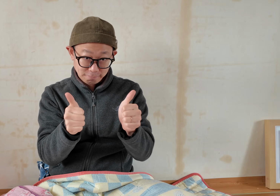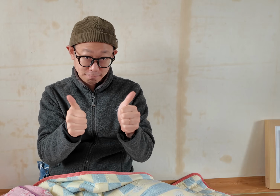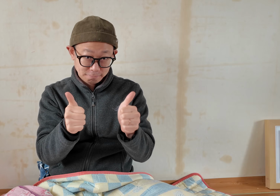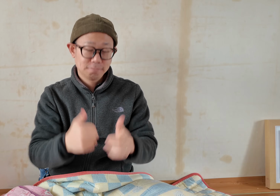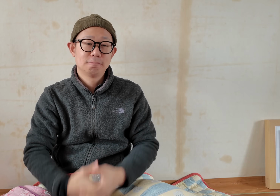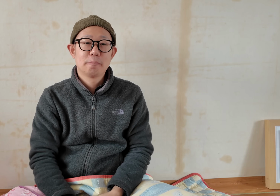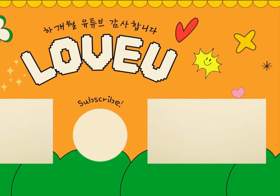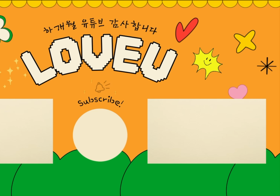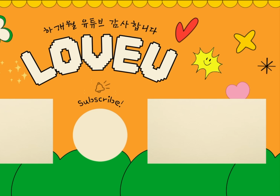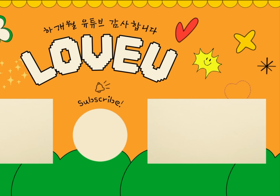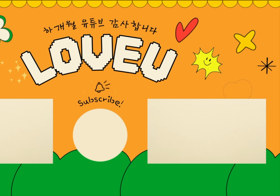Remember this!